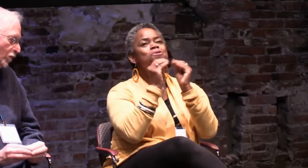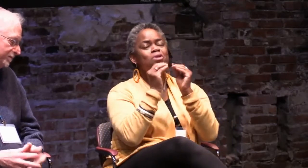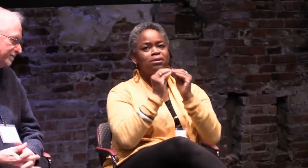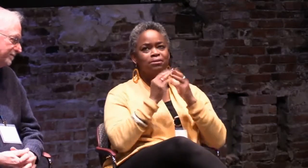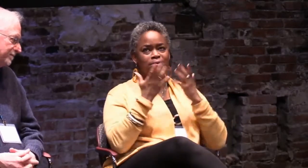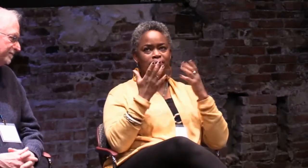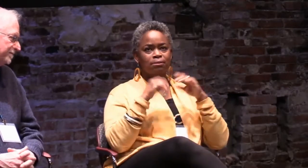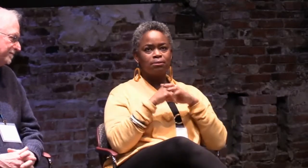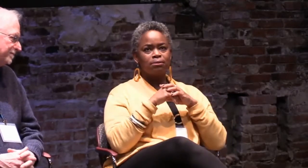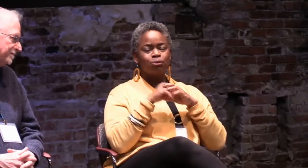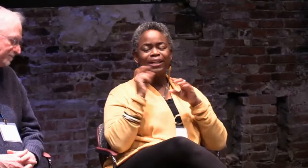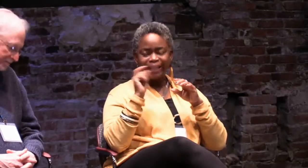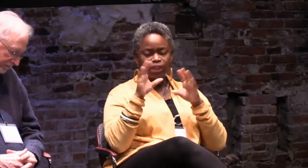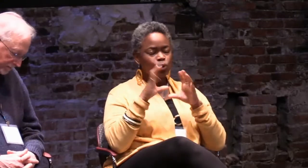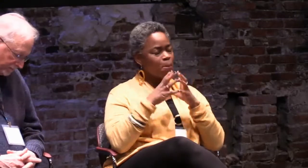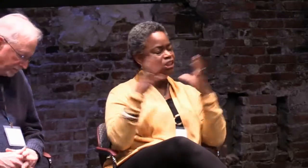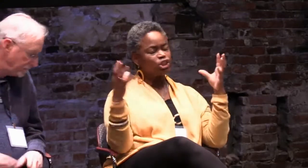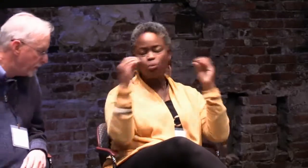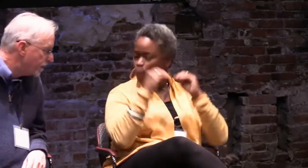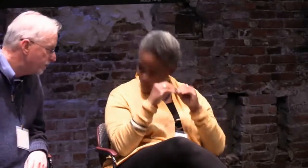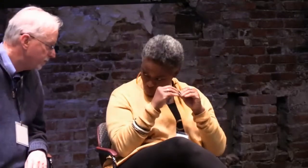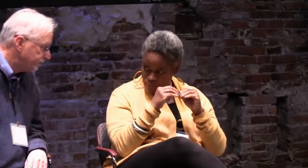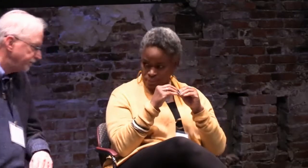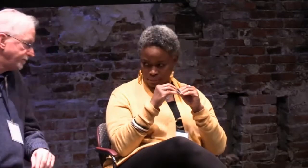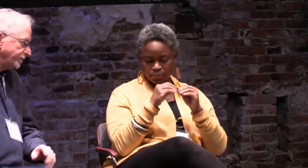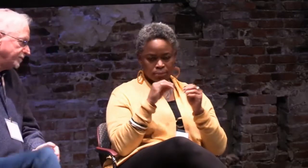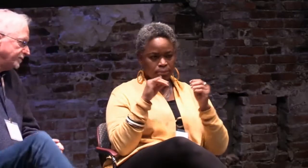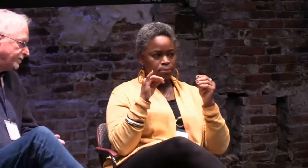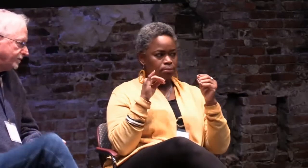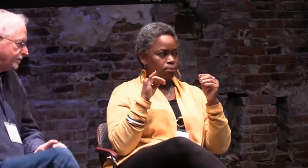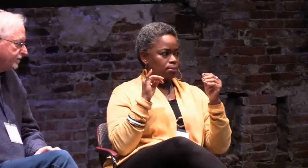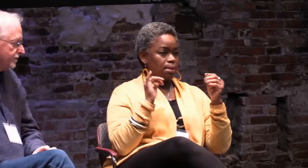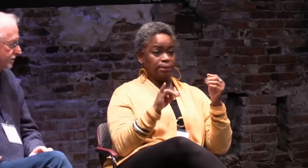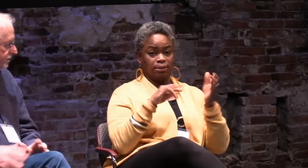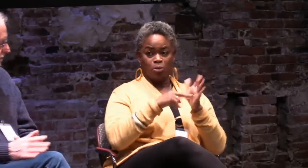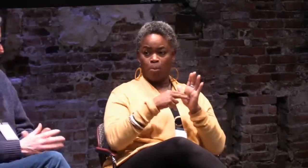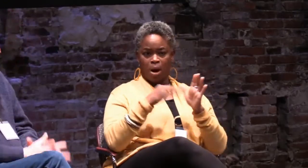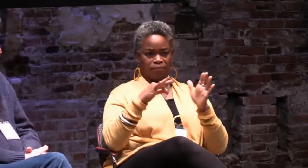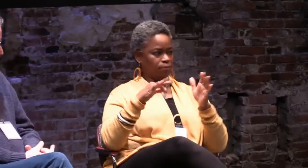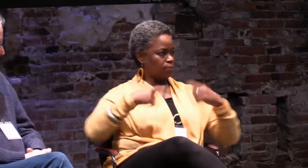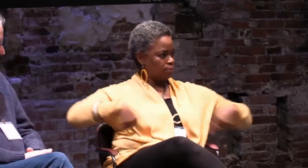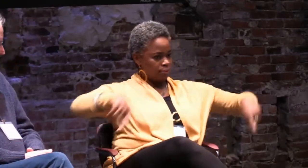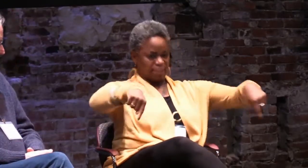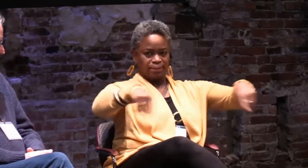So much more, there's an appetite out there. So much more. I can't say that enough.